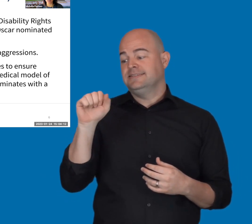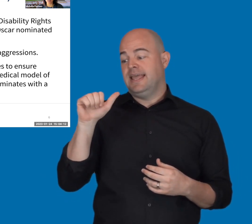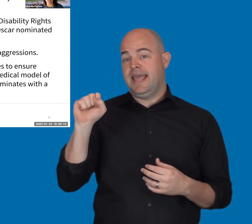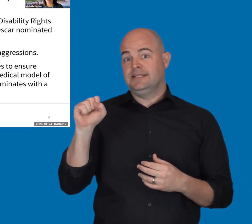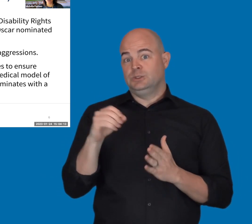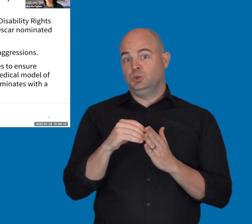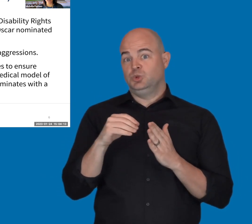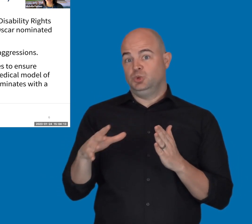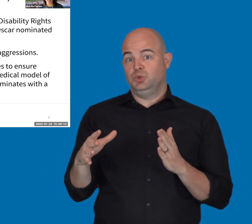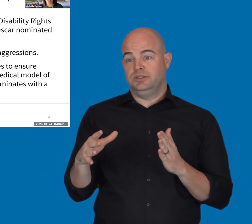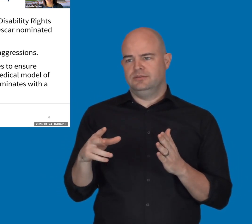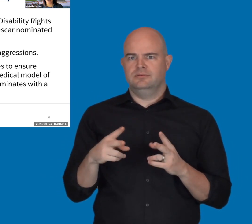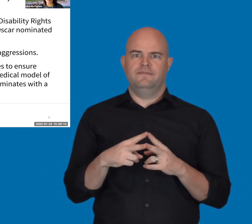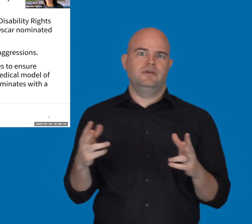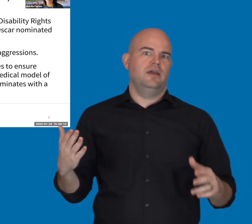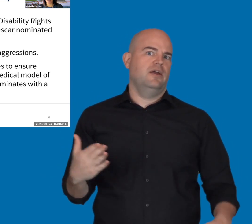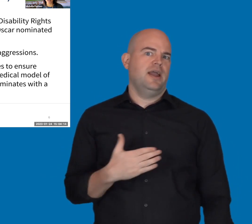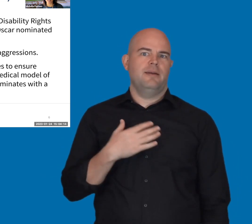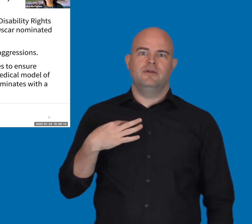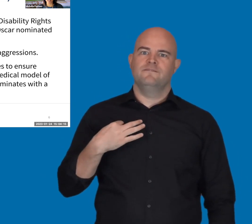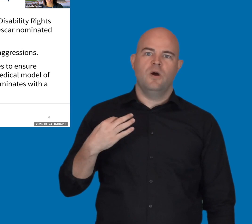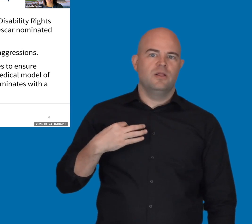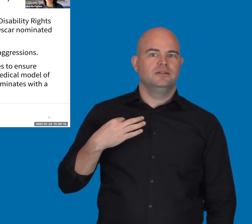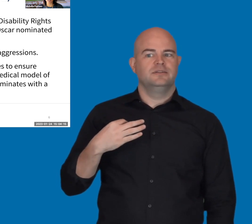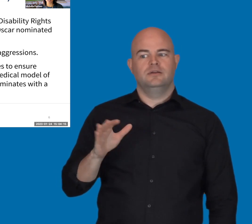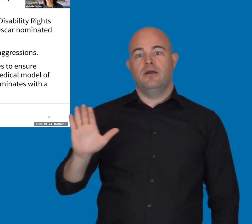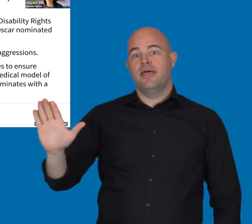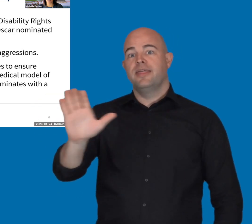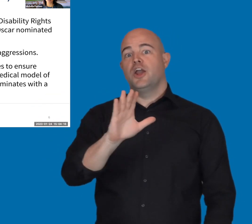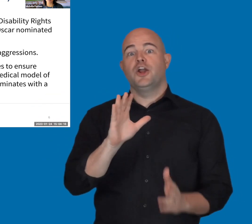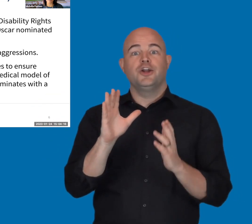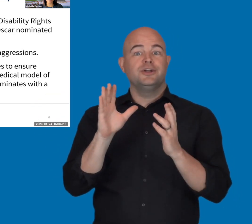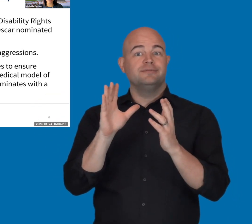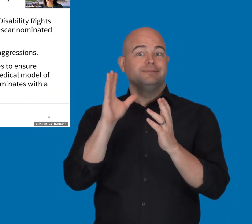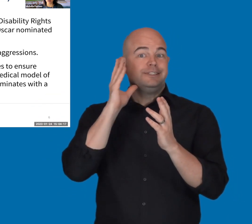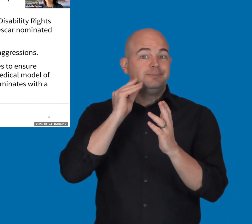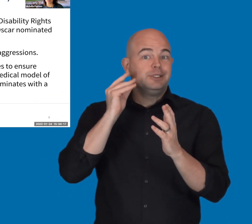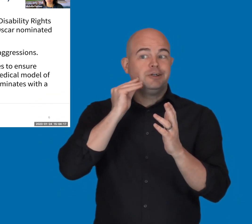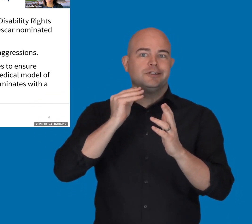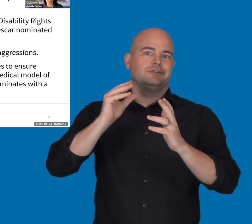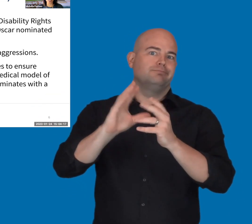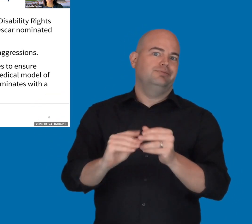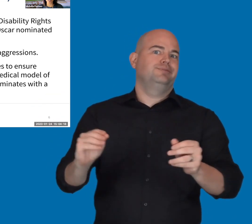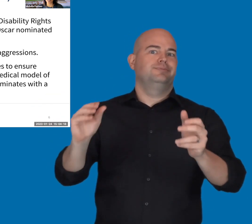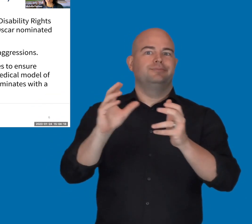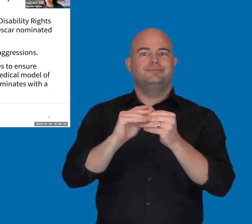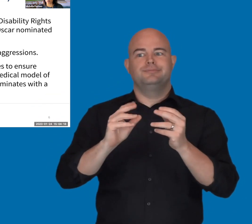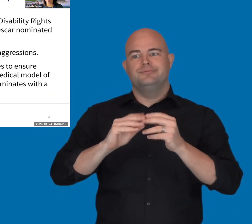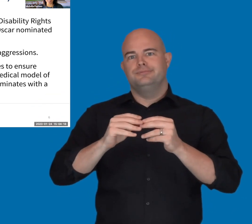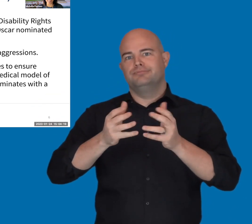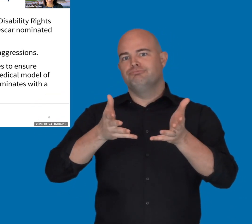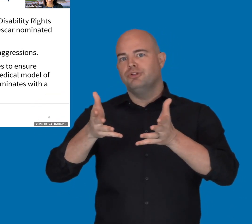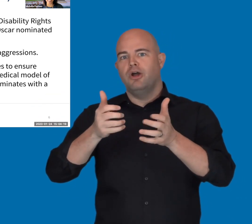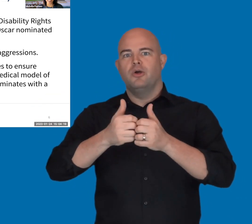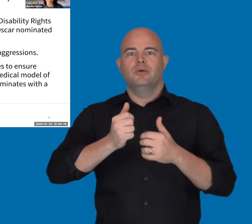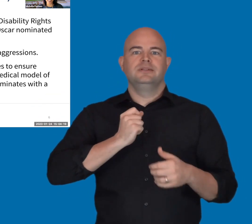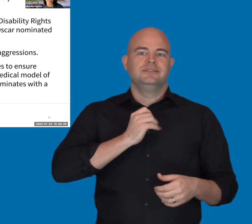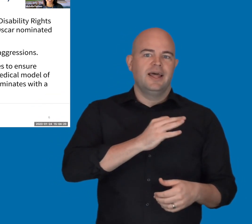and faculty had knowledge, right, of some of these topics. So, that was barriers, ableism, and microaggressions.